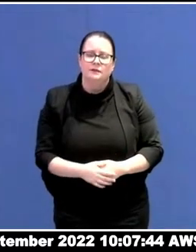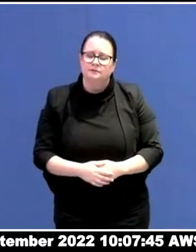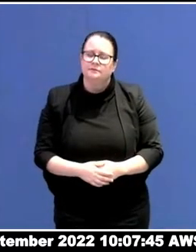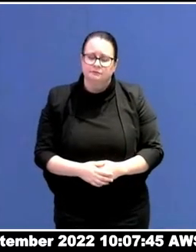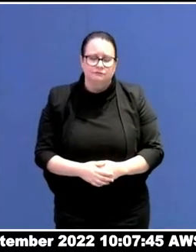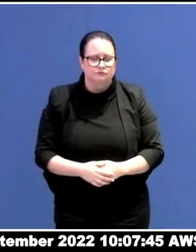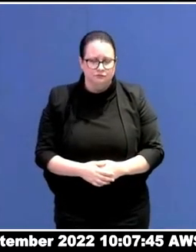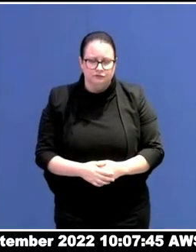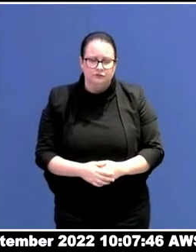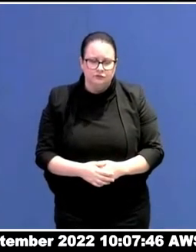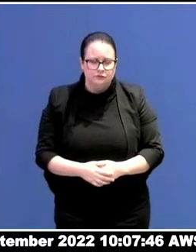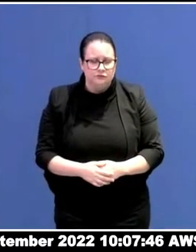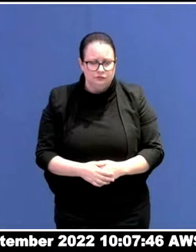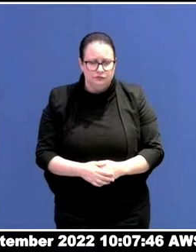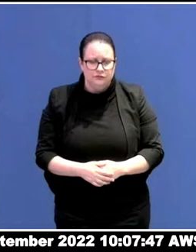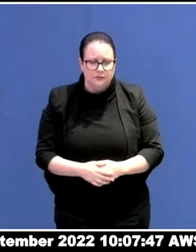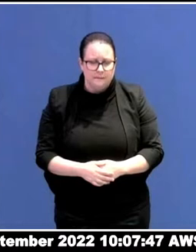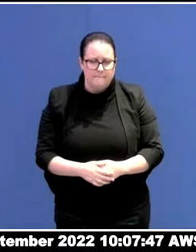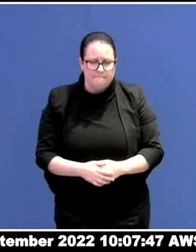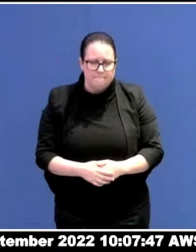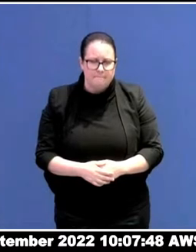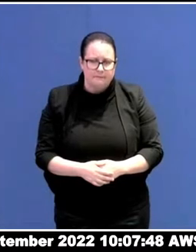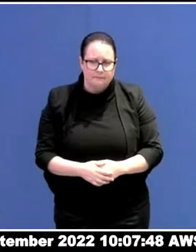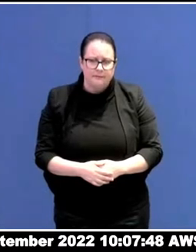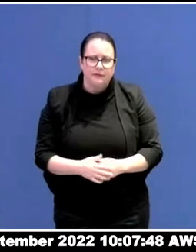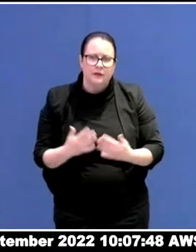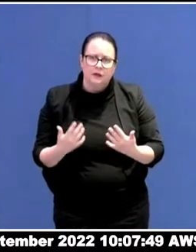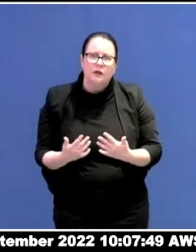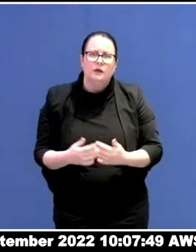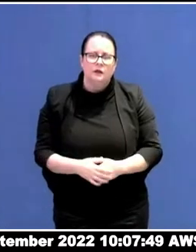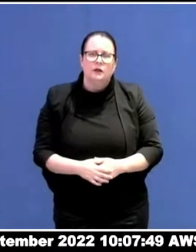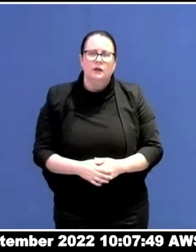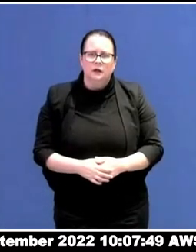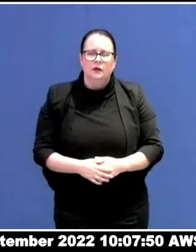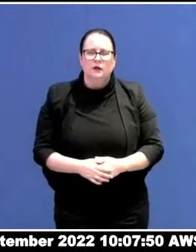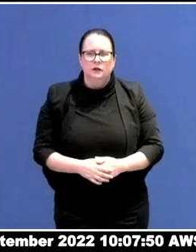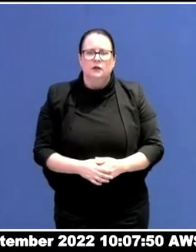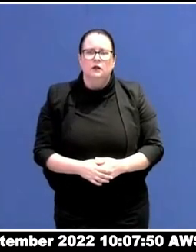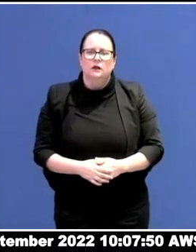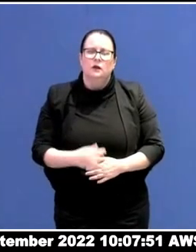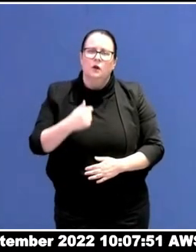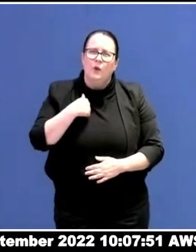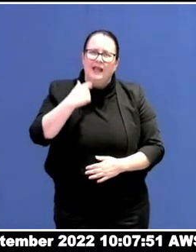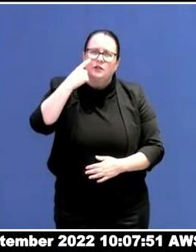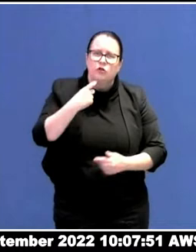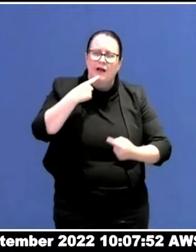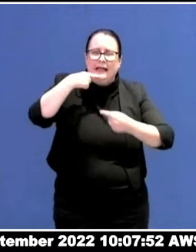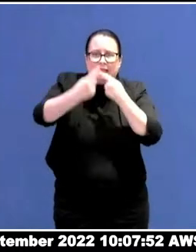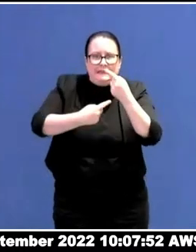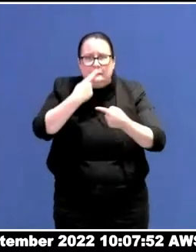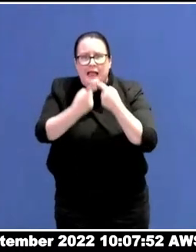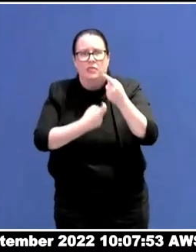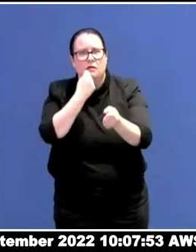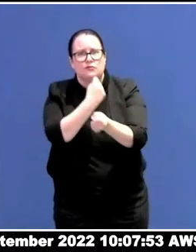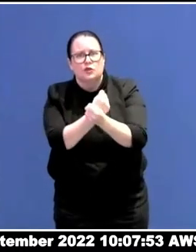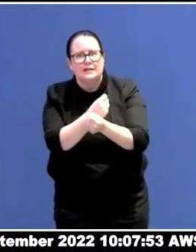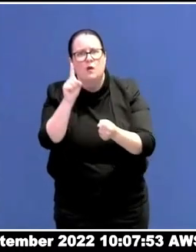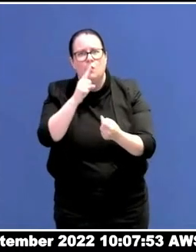There were very - we tried to provide the prison with all information regarding his